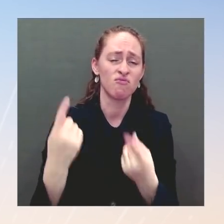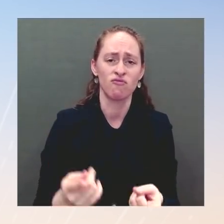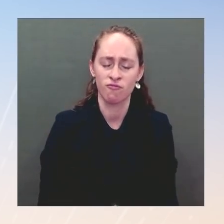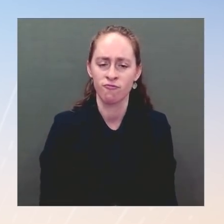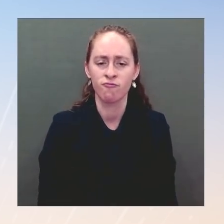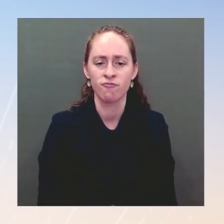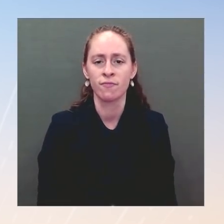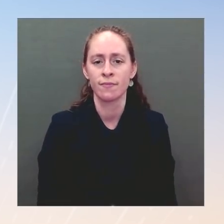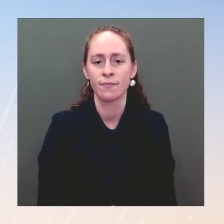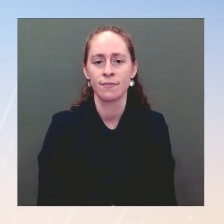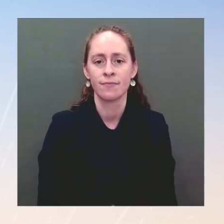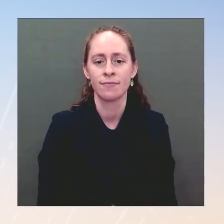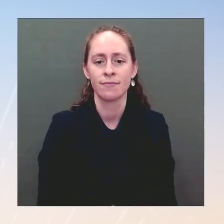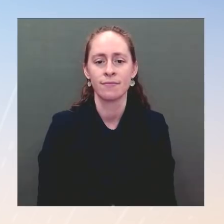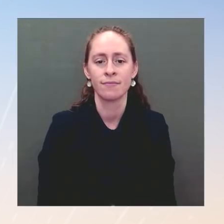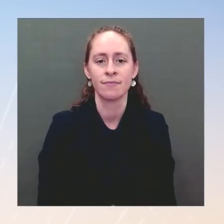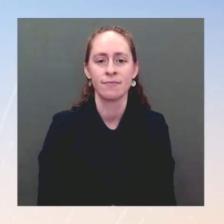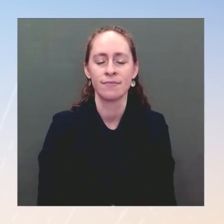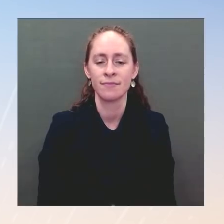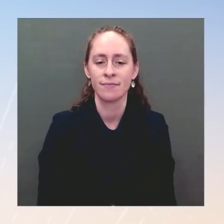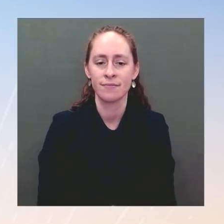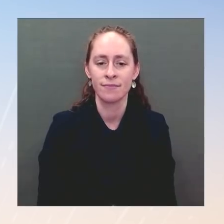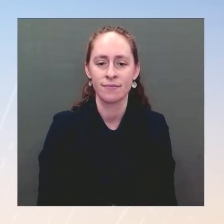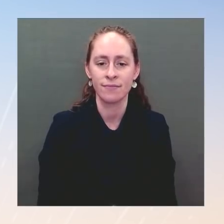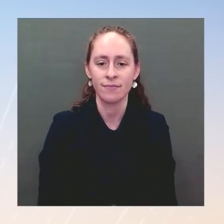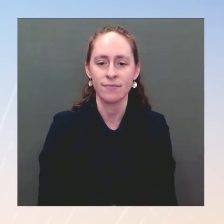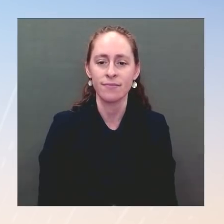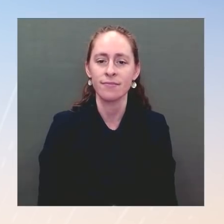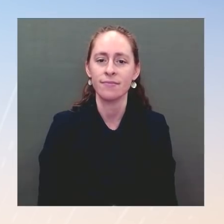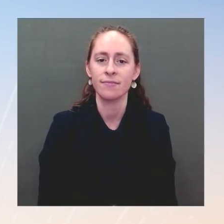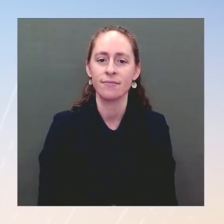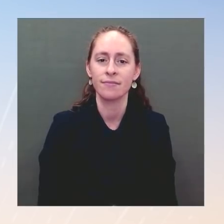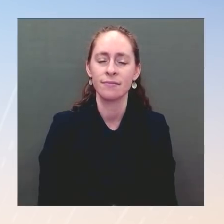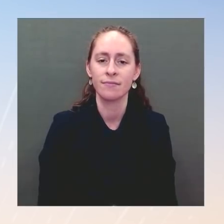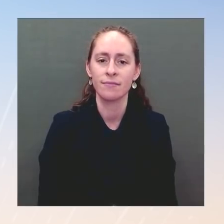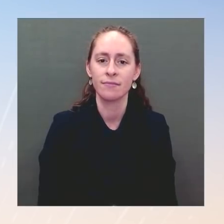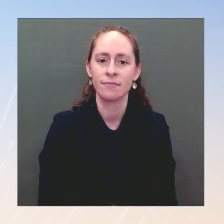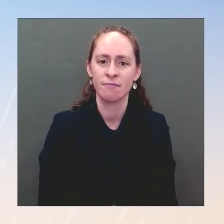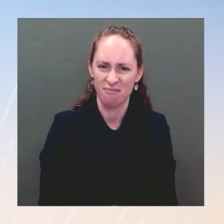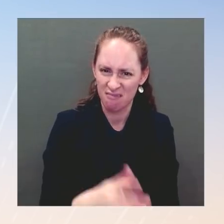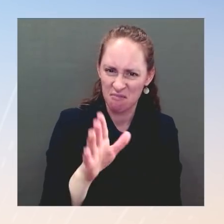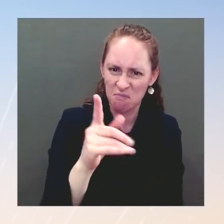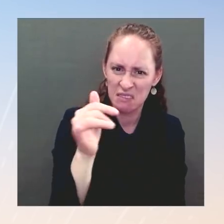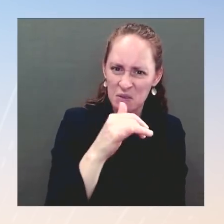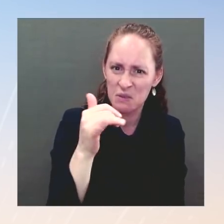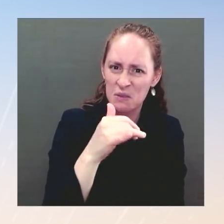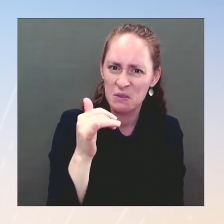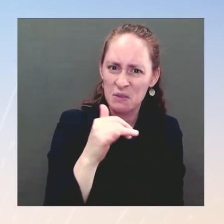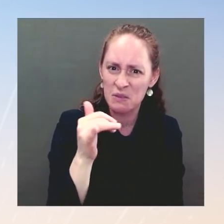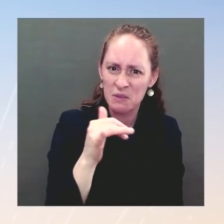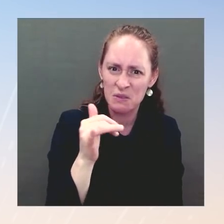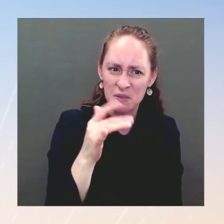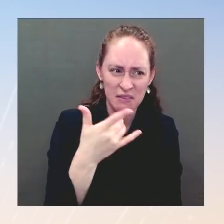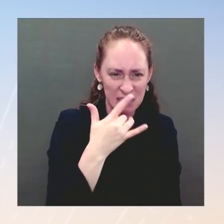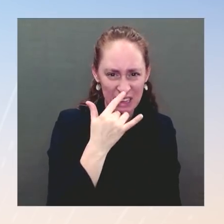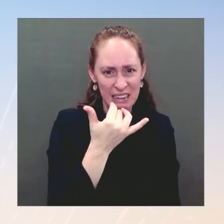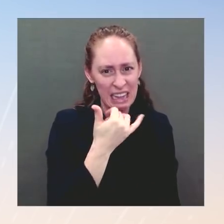The Press: So, given that we could be looking at an imminent attack, is there anything this White House, this President believes he can do to stop it?